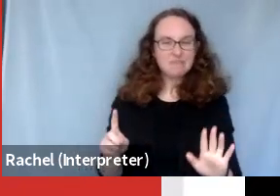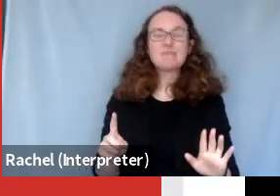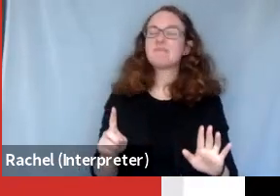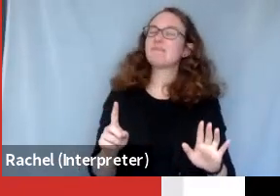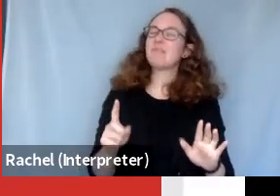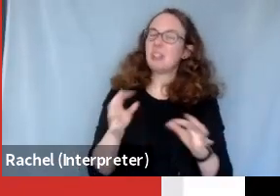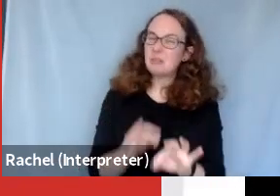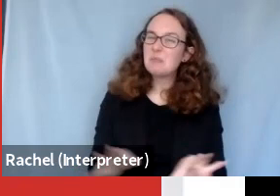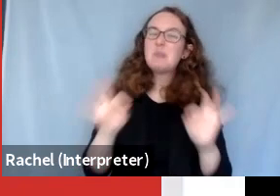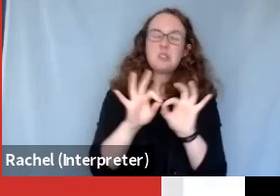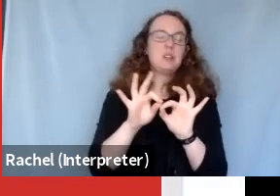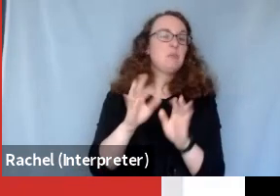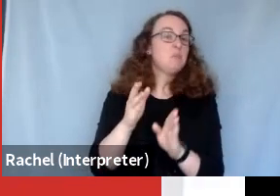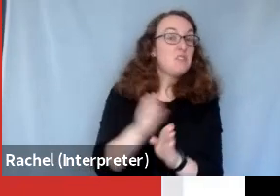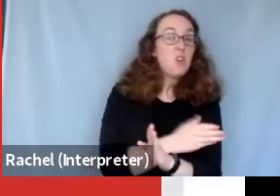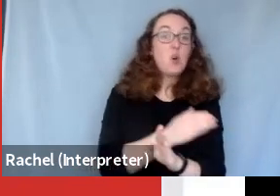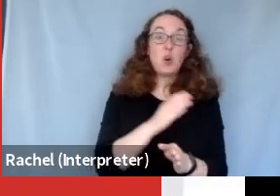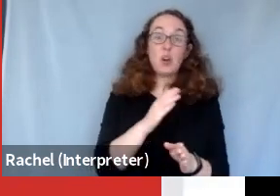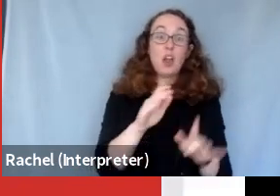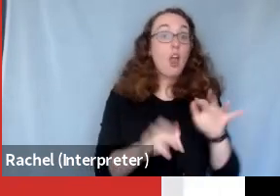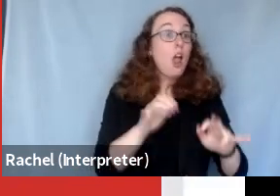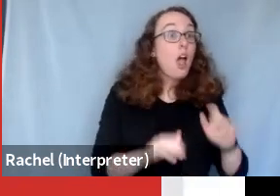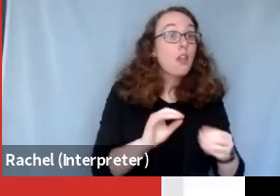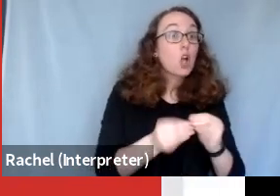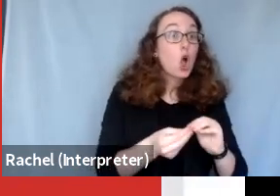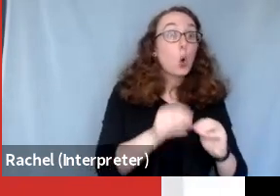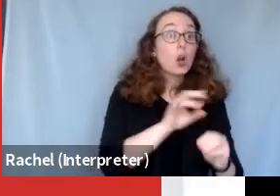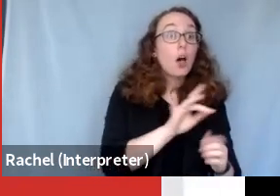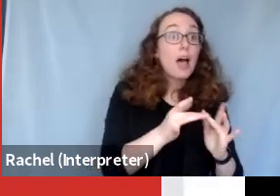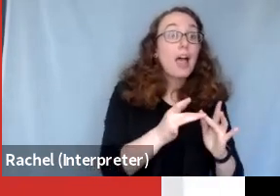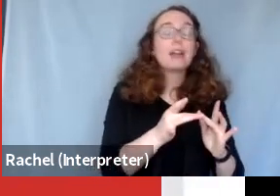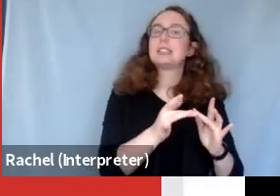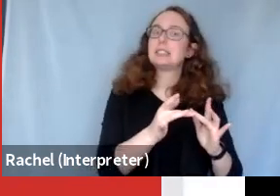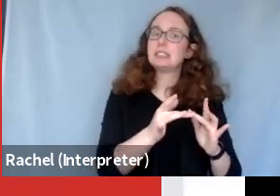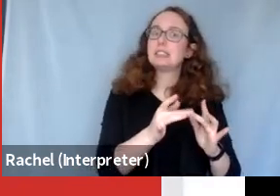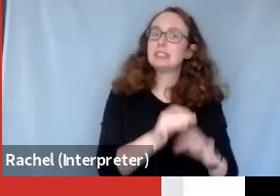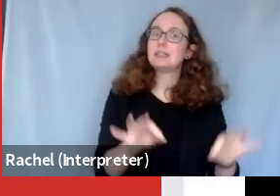you really initiate it. And our guys at the at the store communicate that to